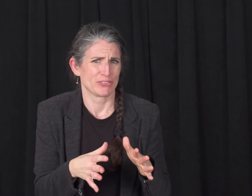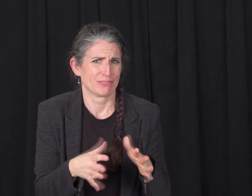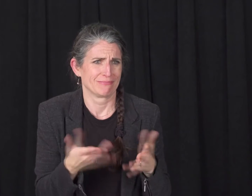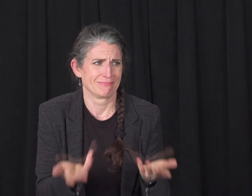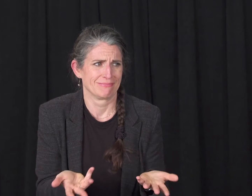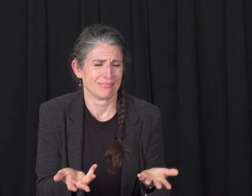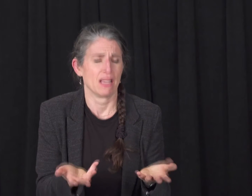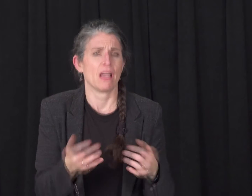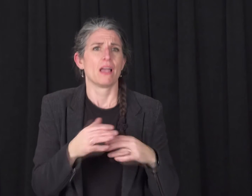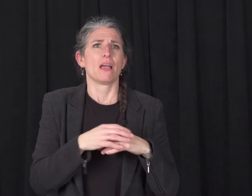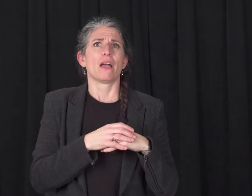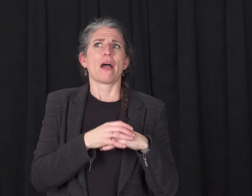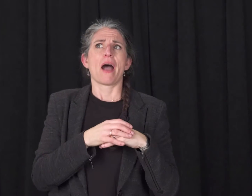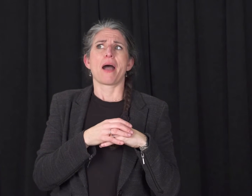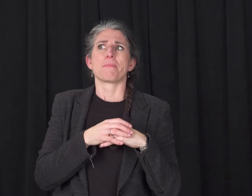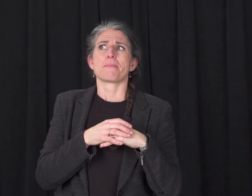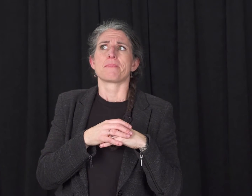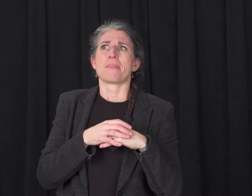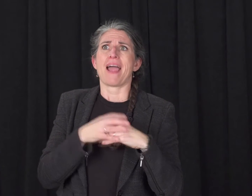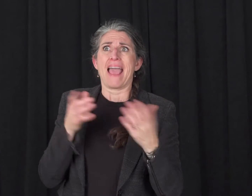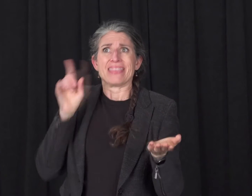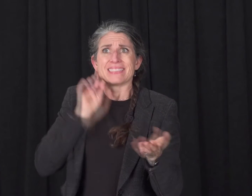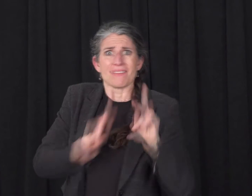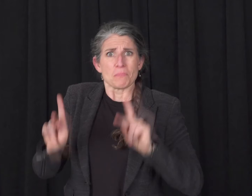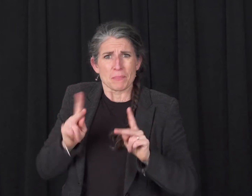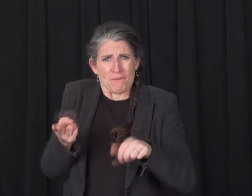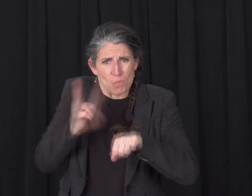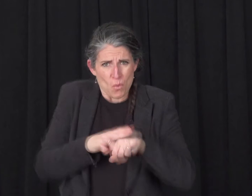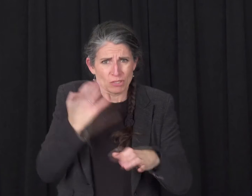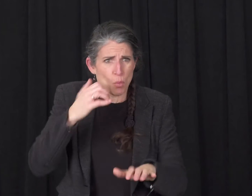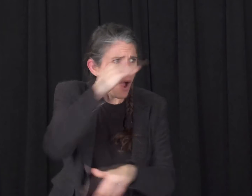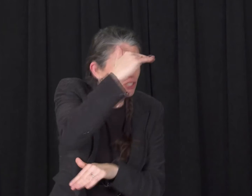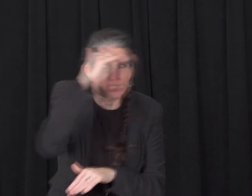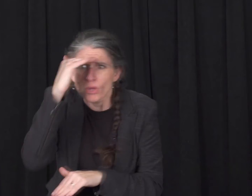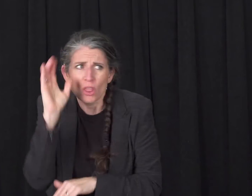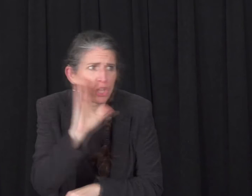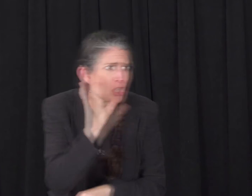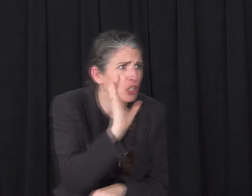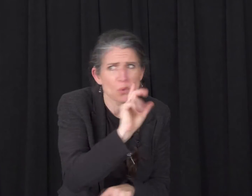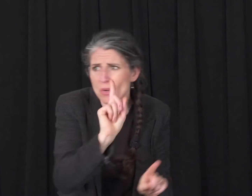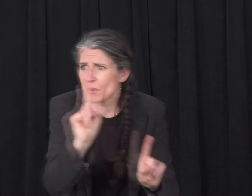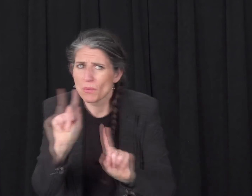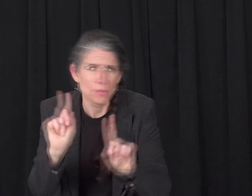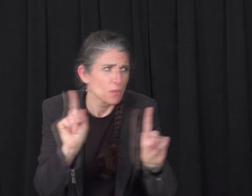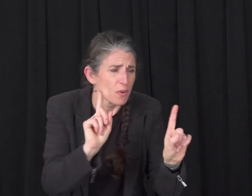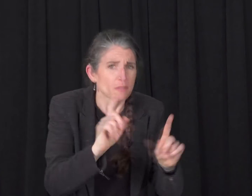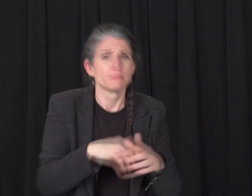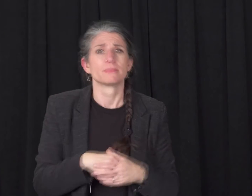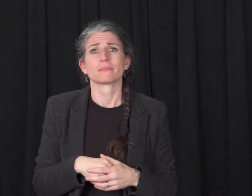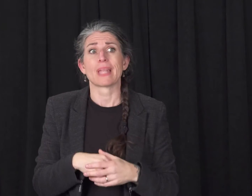So, uh deaf people of course, were looking and looking, you know, for the access and before the pandemic